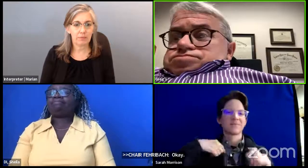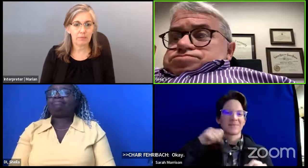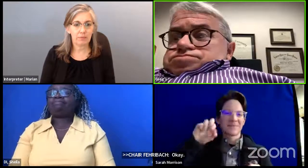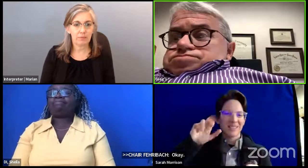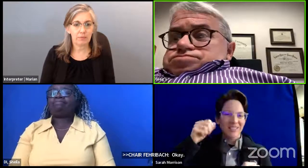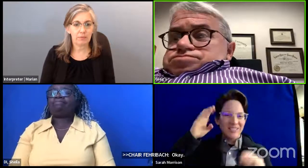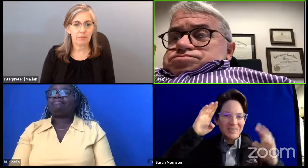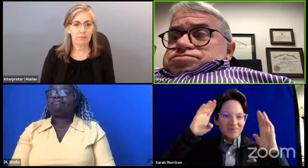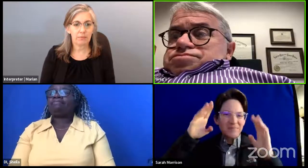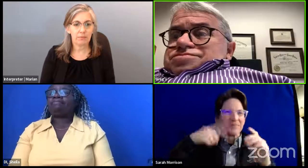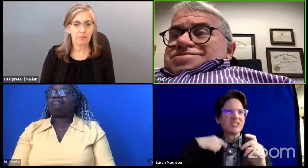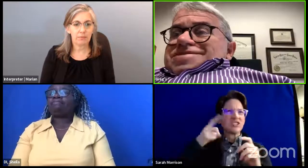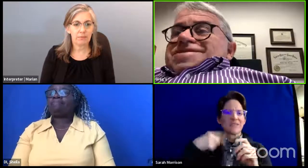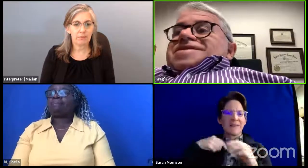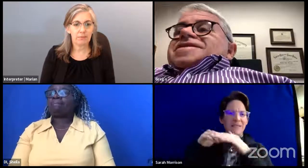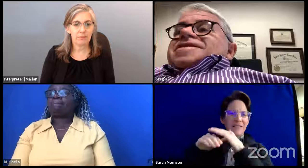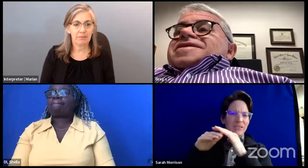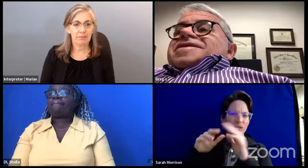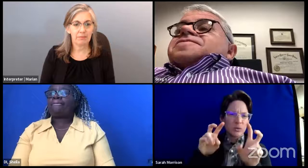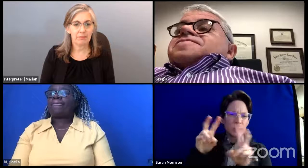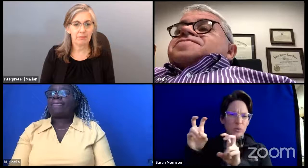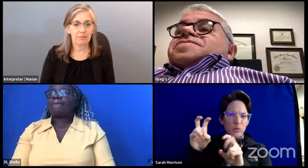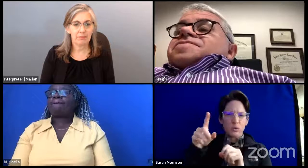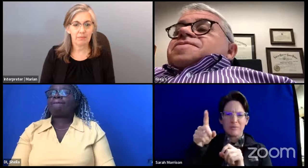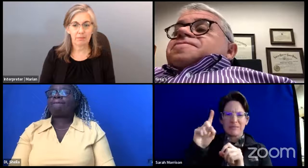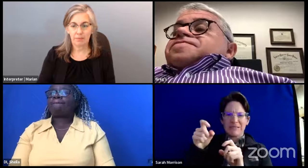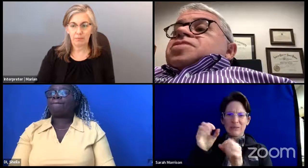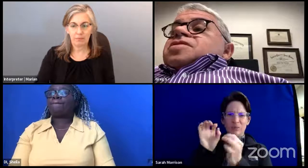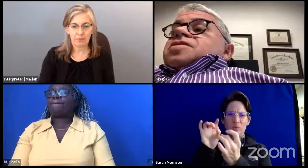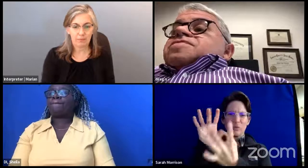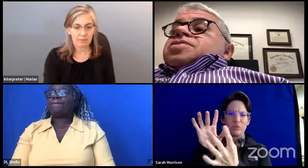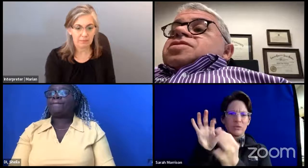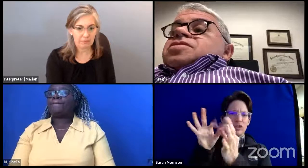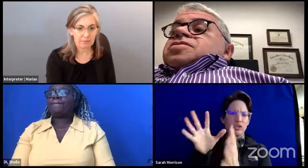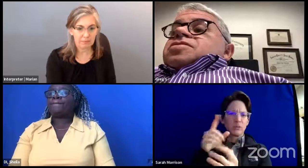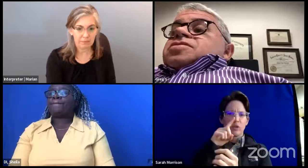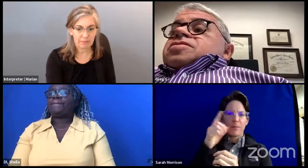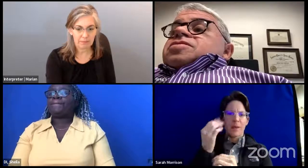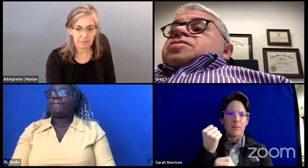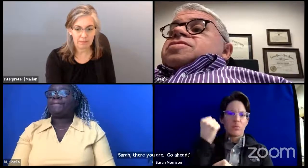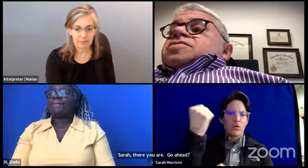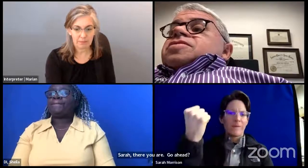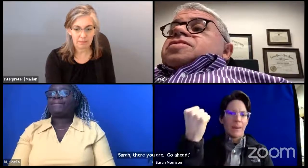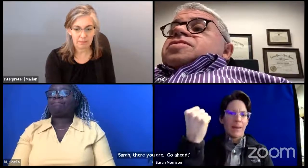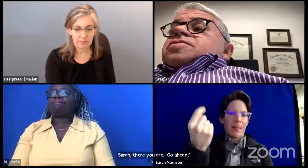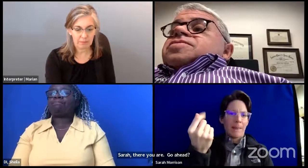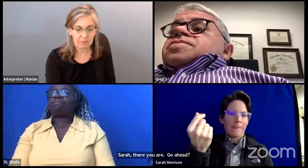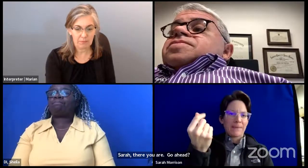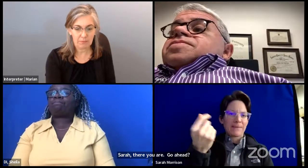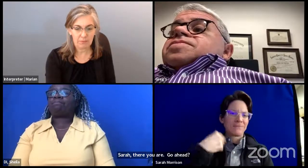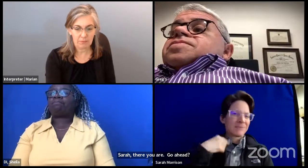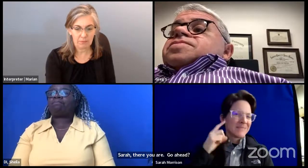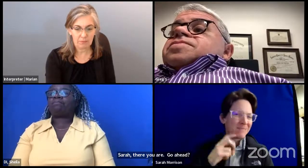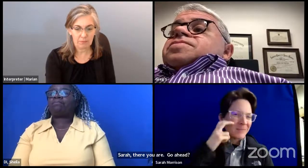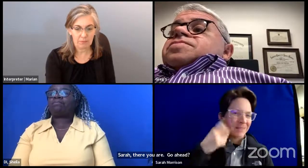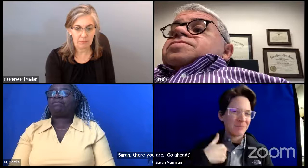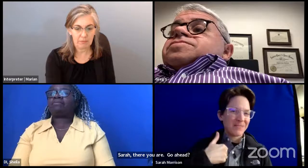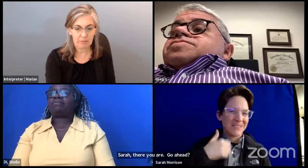I'm Sarah, I'm having a bit of an access issue with the interpreting service.